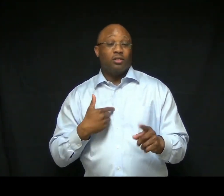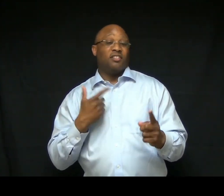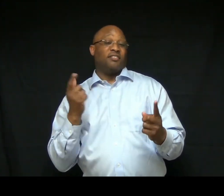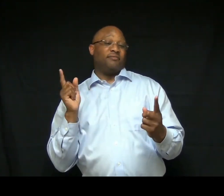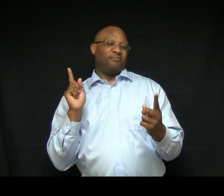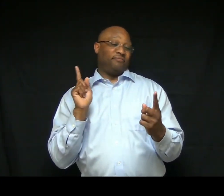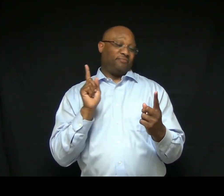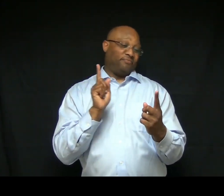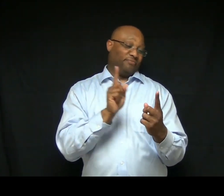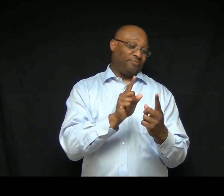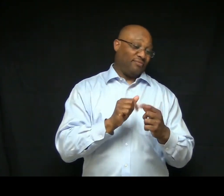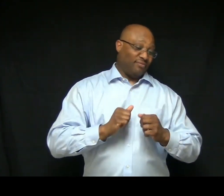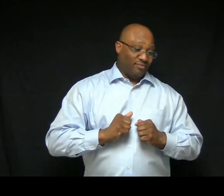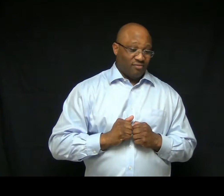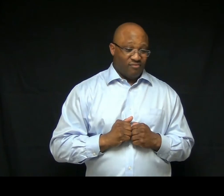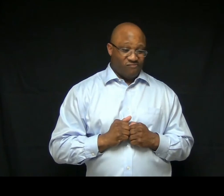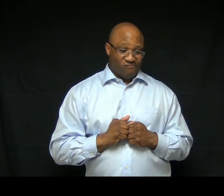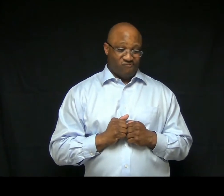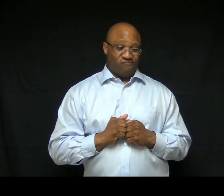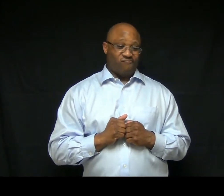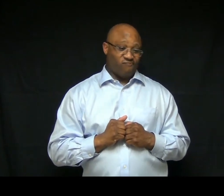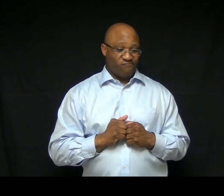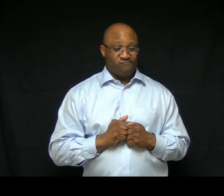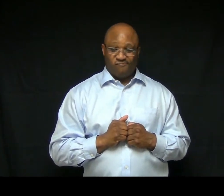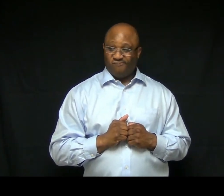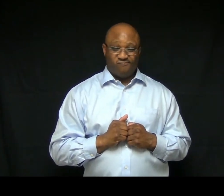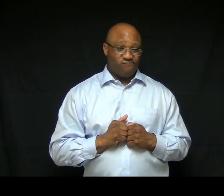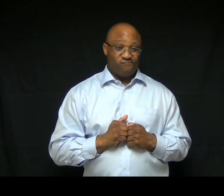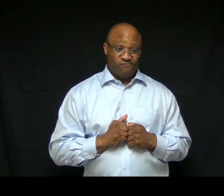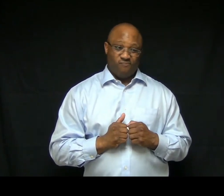and they tend to